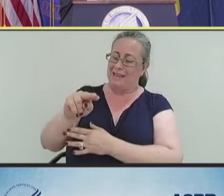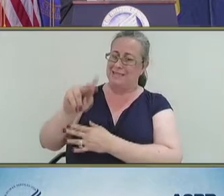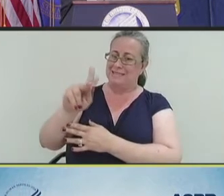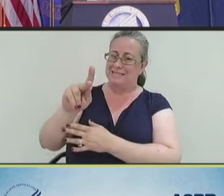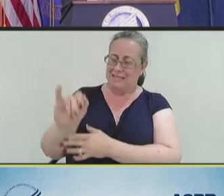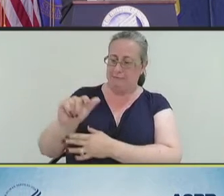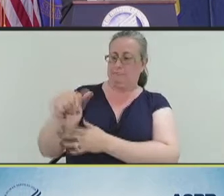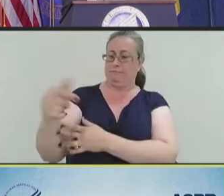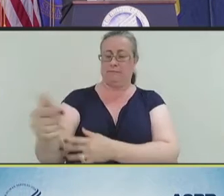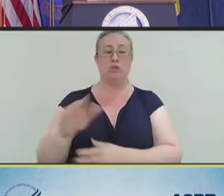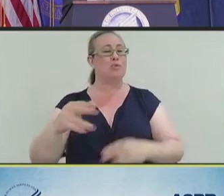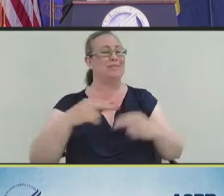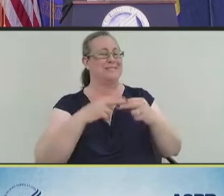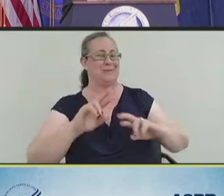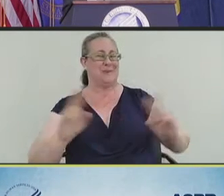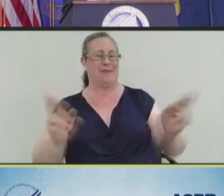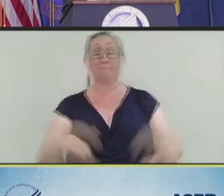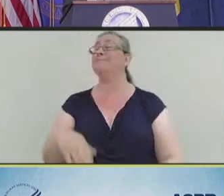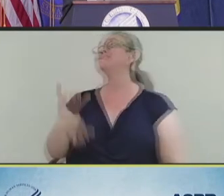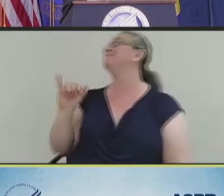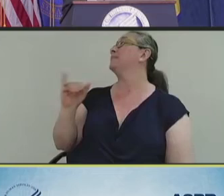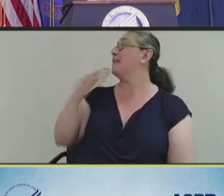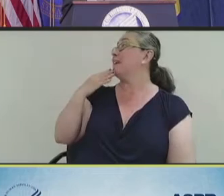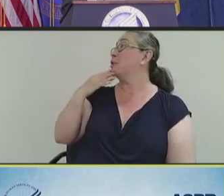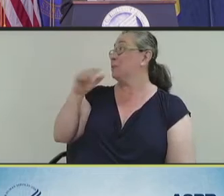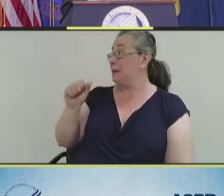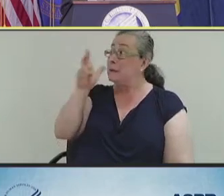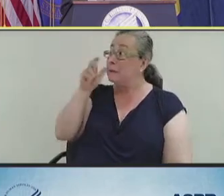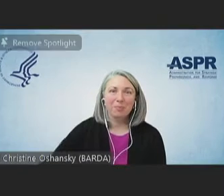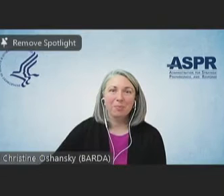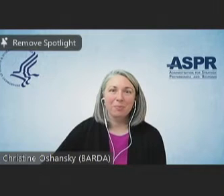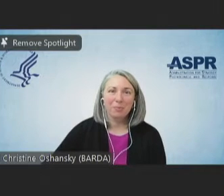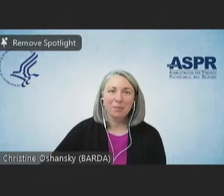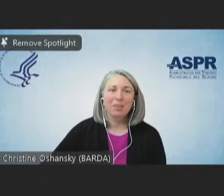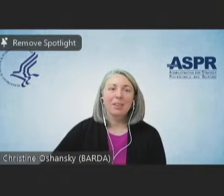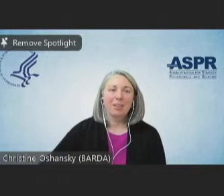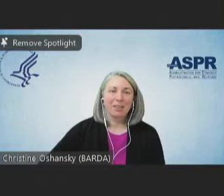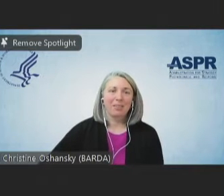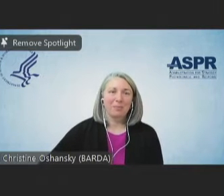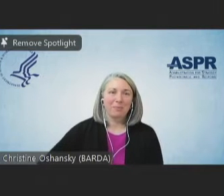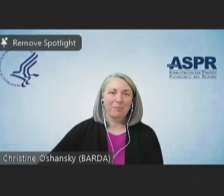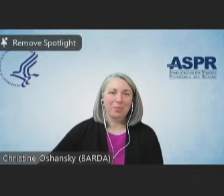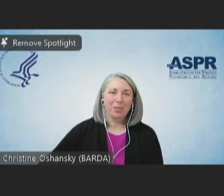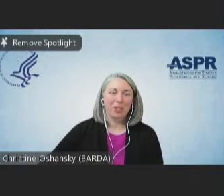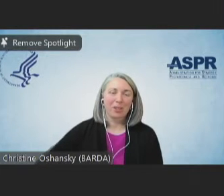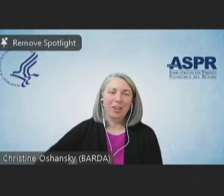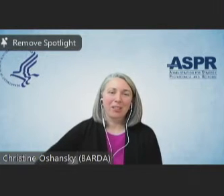Christine Oshansky: Great. Thank you. Thank you. Can you hear me okay? Robert Hopkins: You are loud and clear. You have the floor. Thank you.